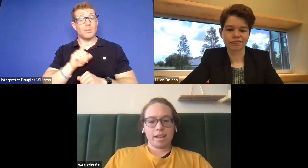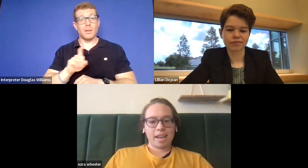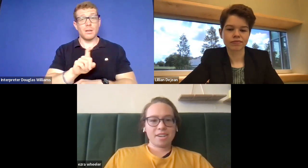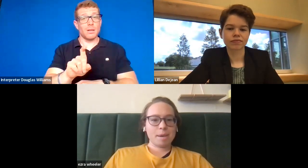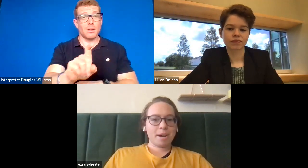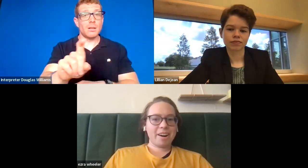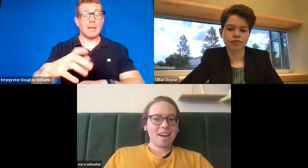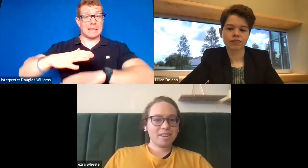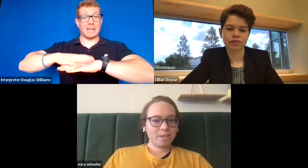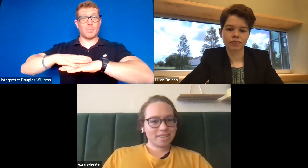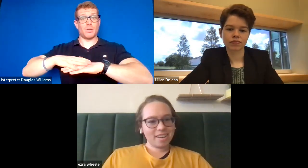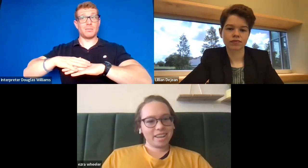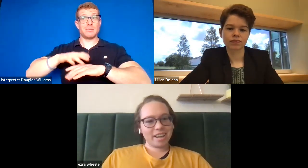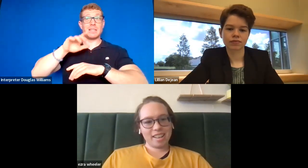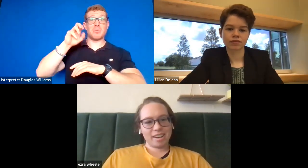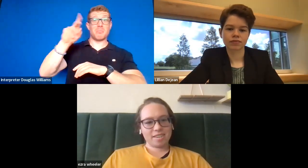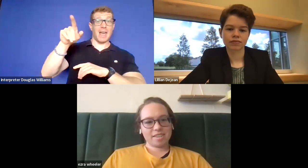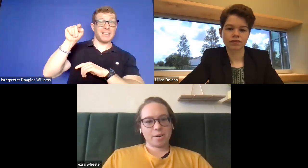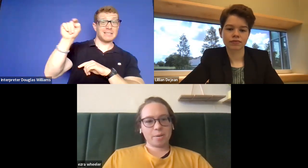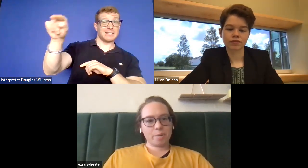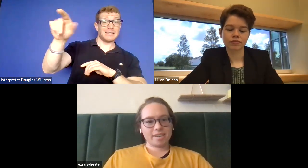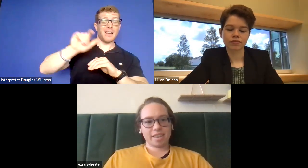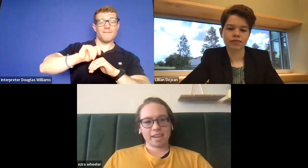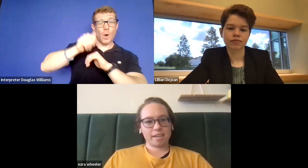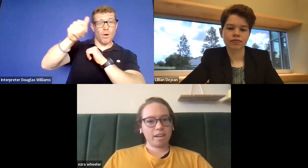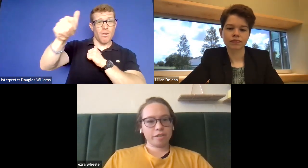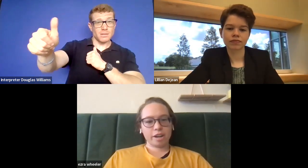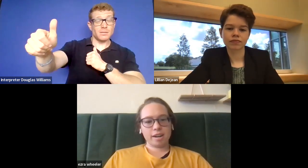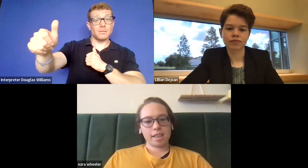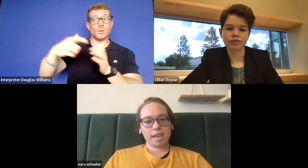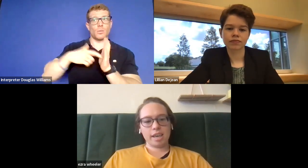It took me about an hour to walk down there, and there was no way to get like a golf cart or anything.